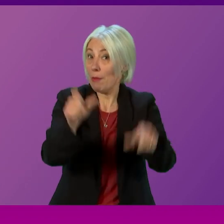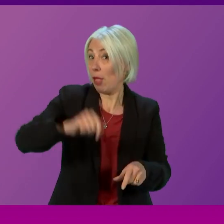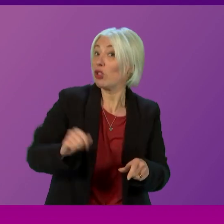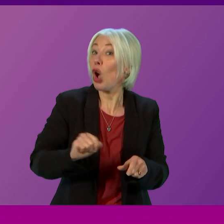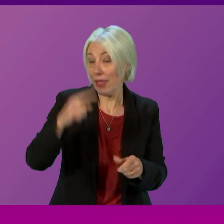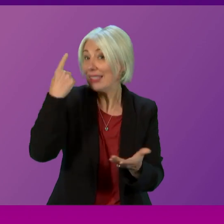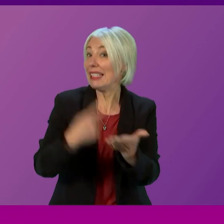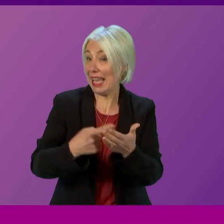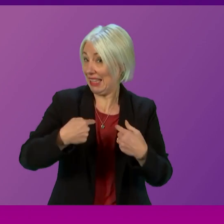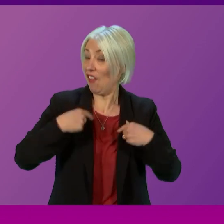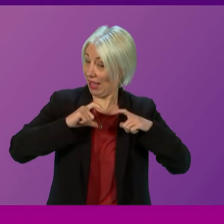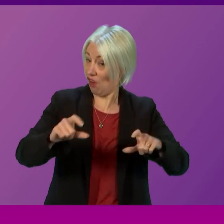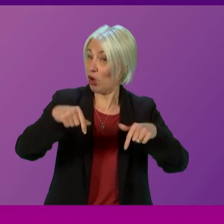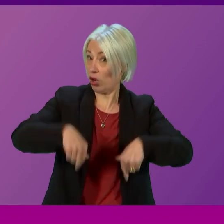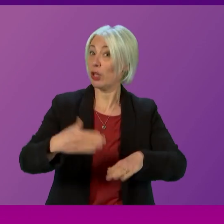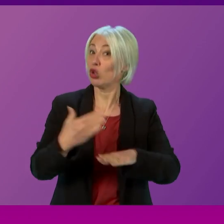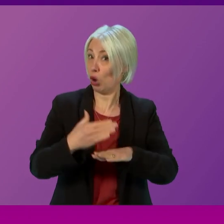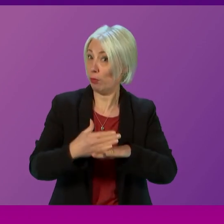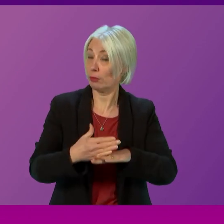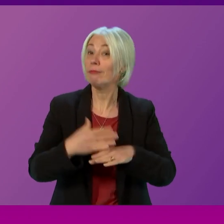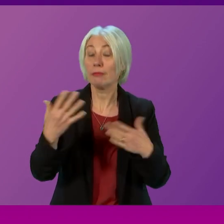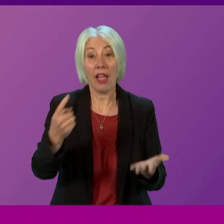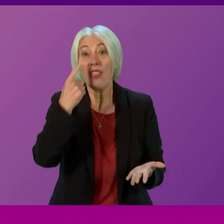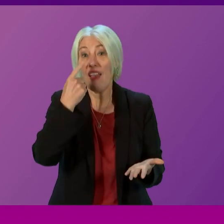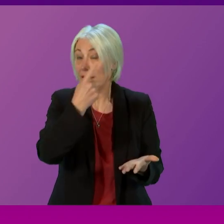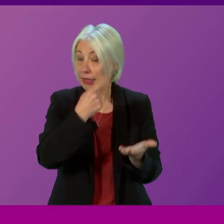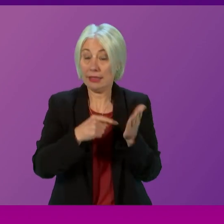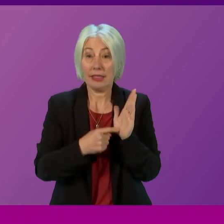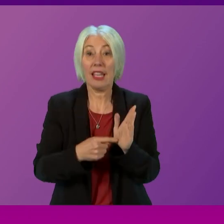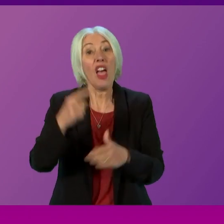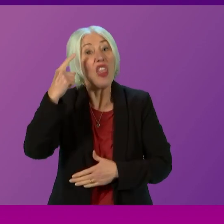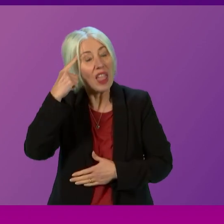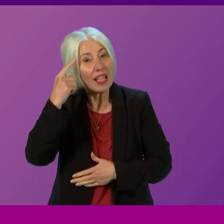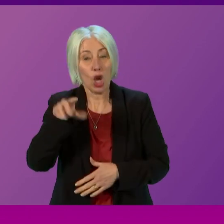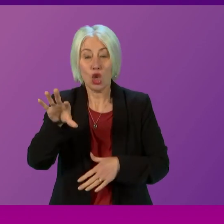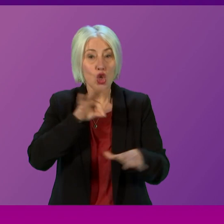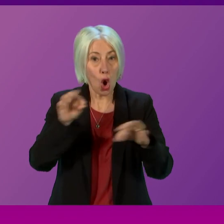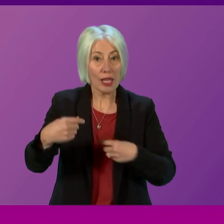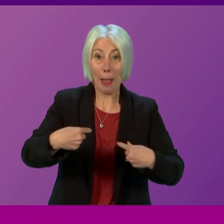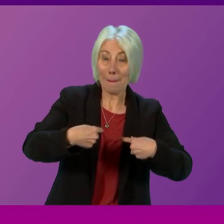On all evidence, the people of Scotland think, when it comes to the choice between me and any